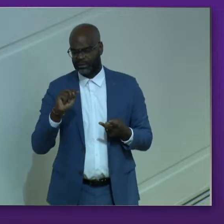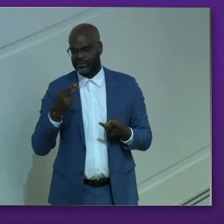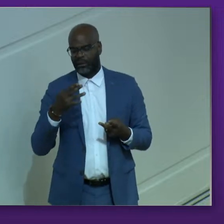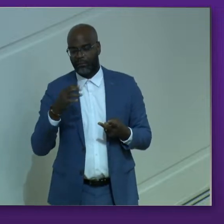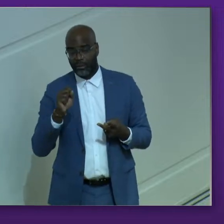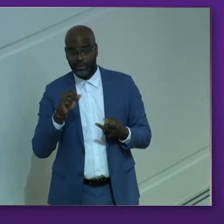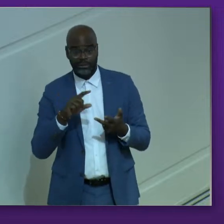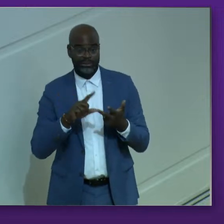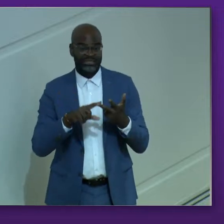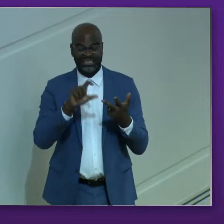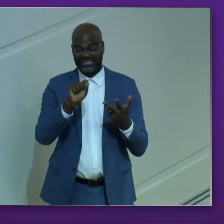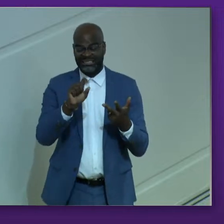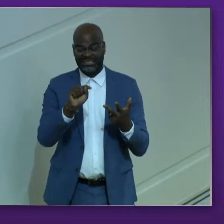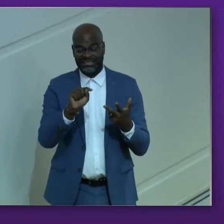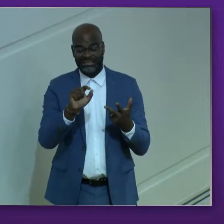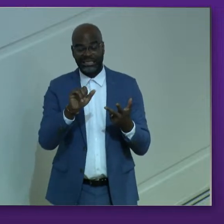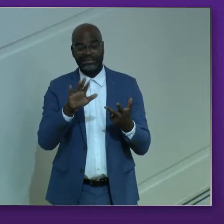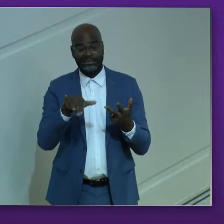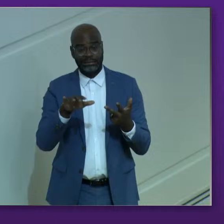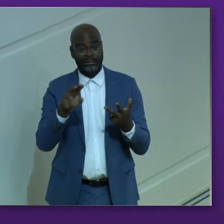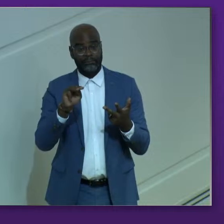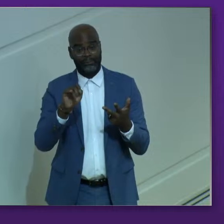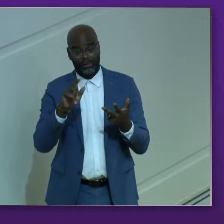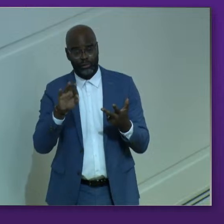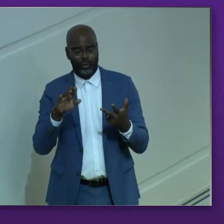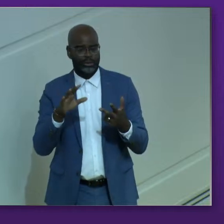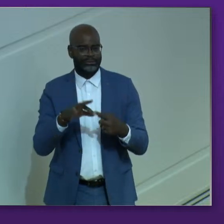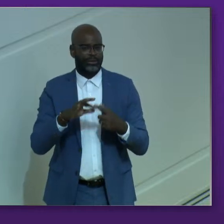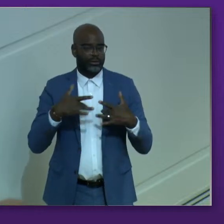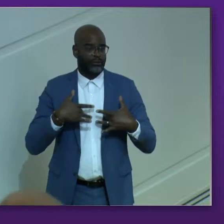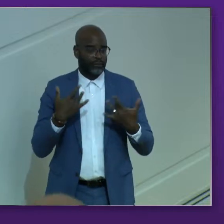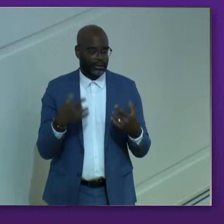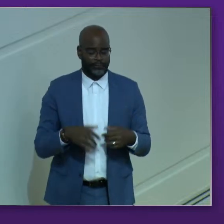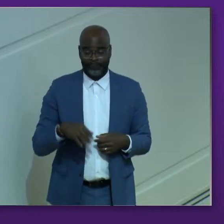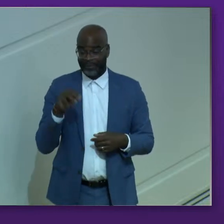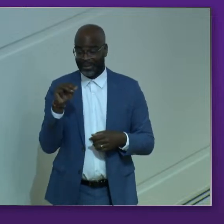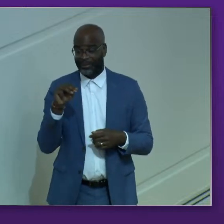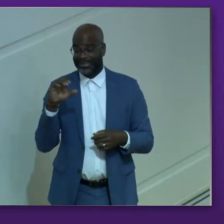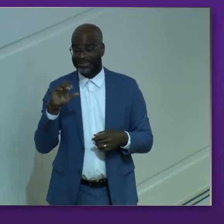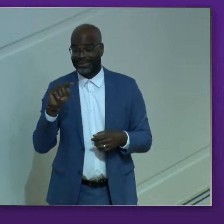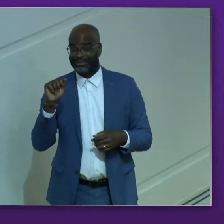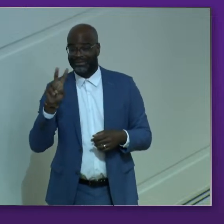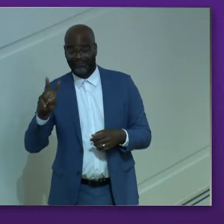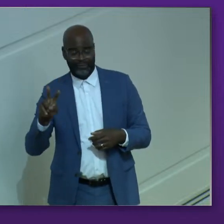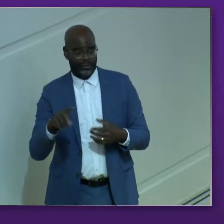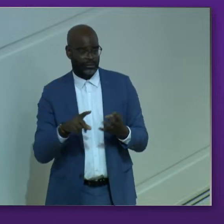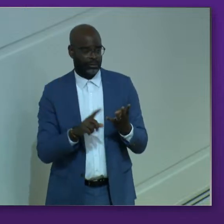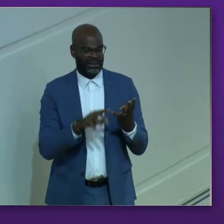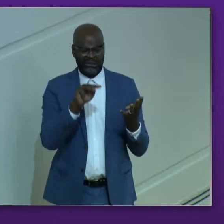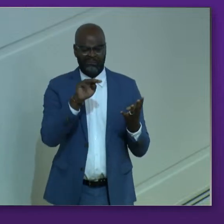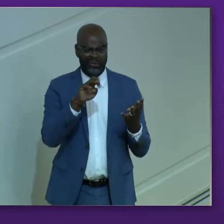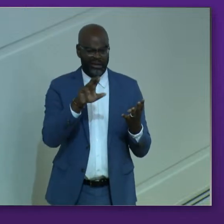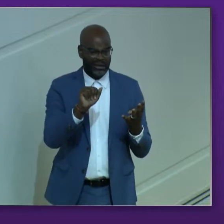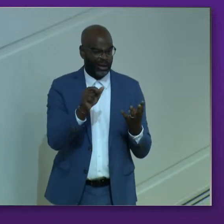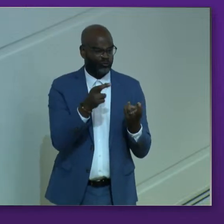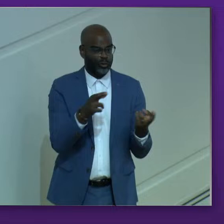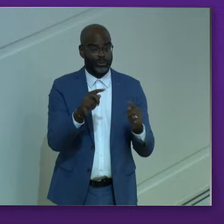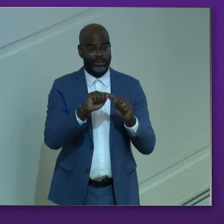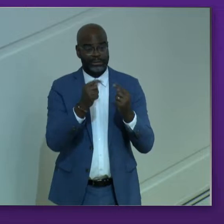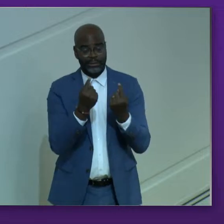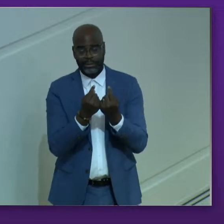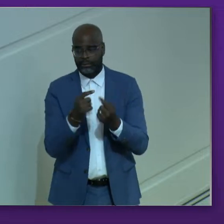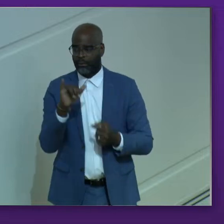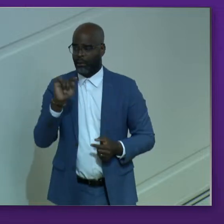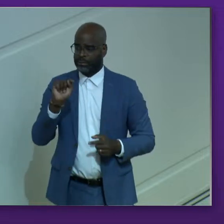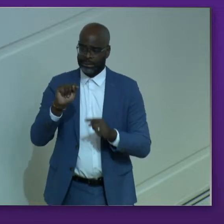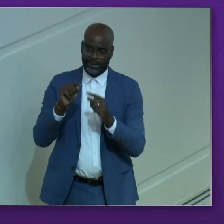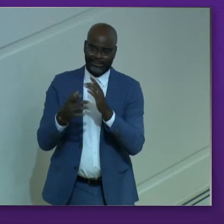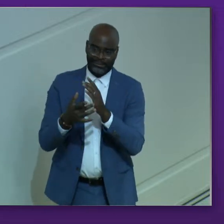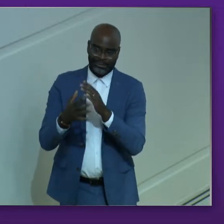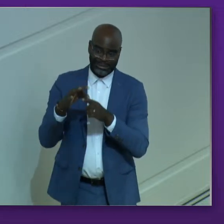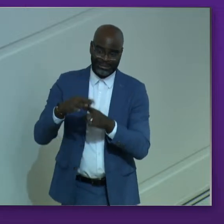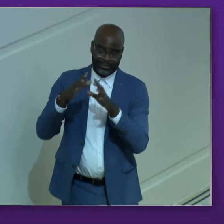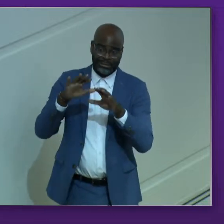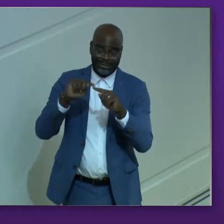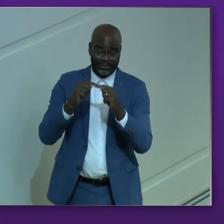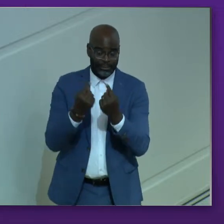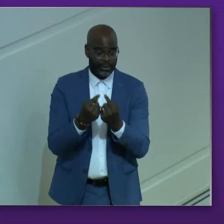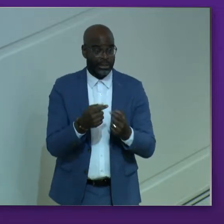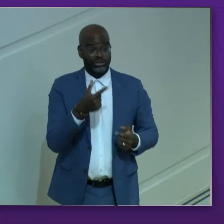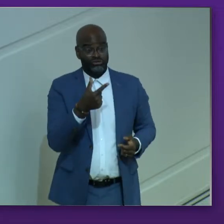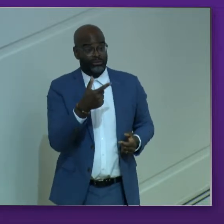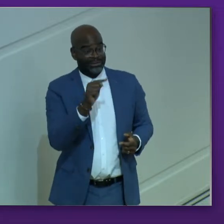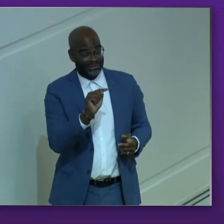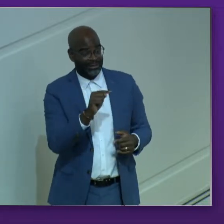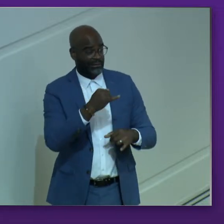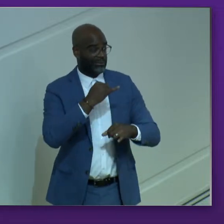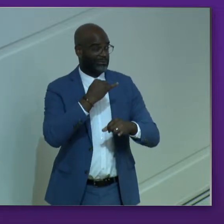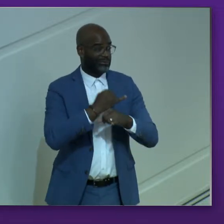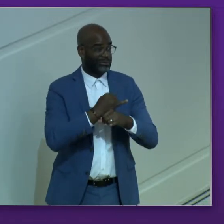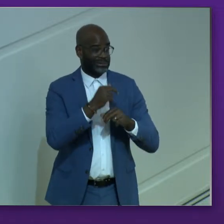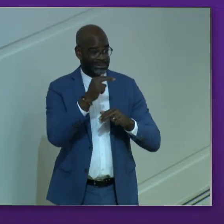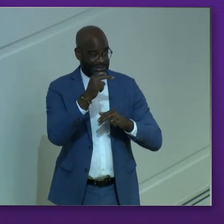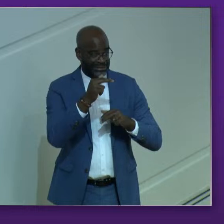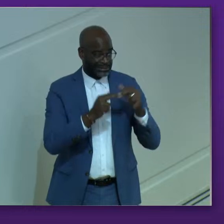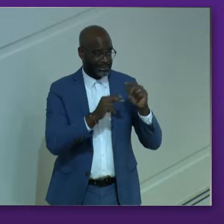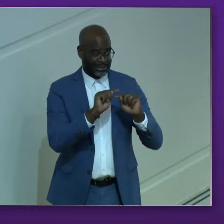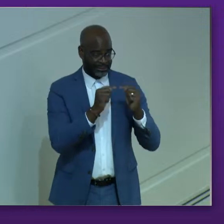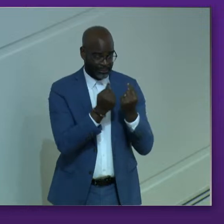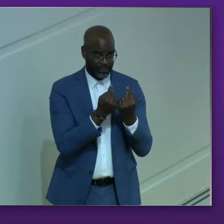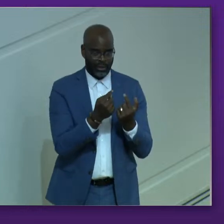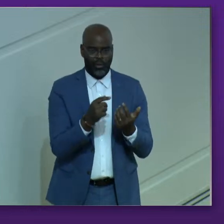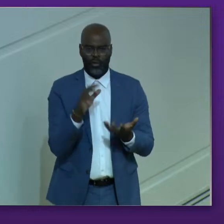[LISTING NAMES] . WITH SPECIAL